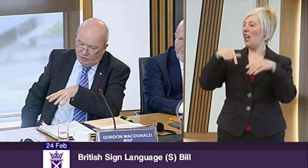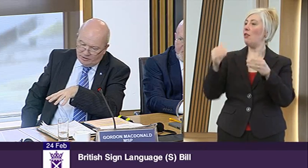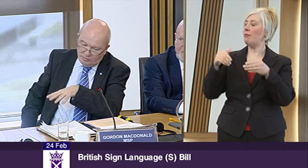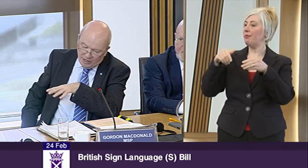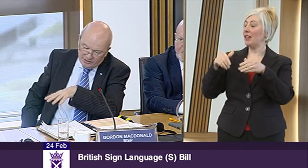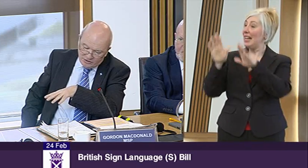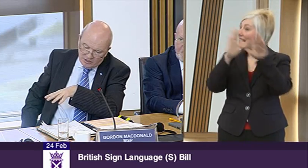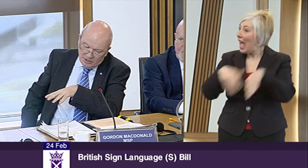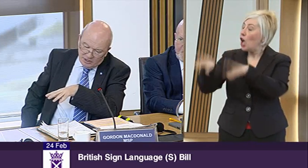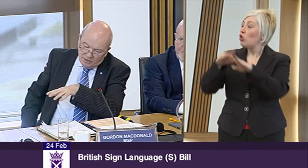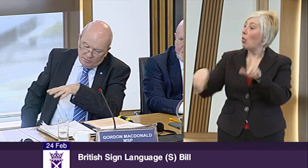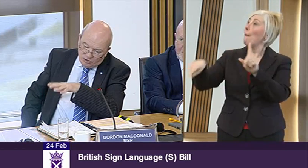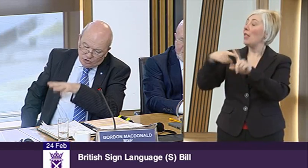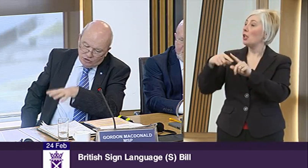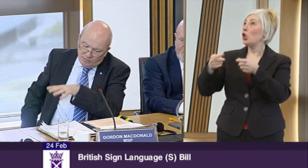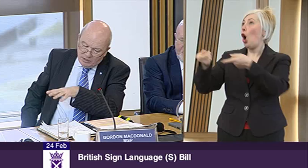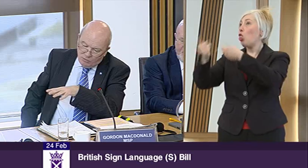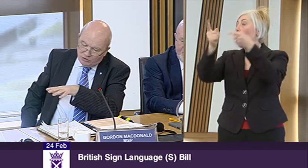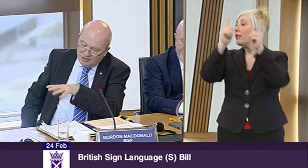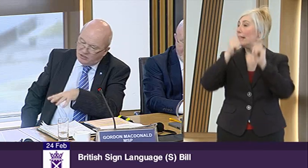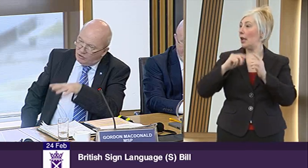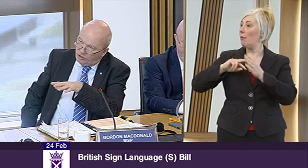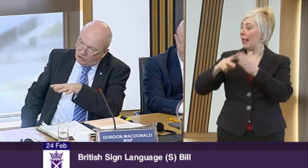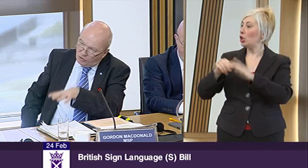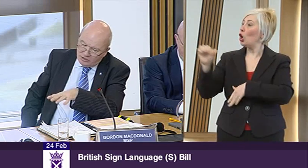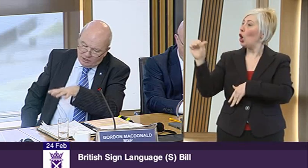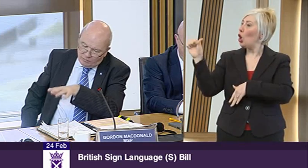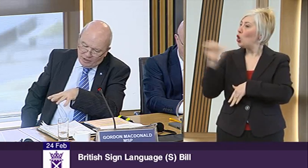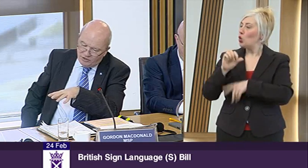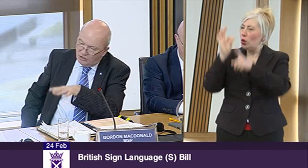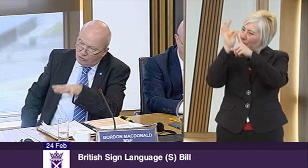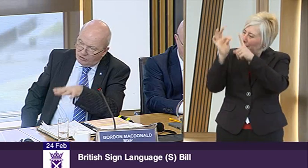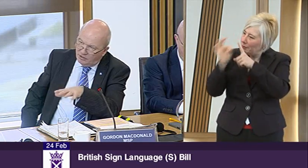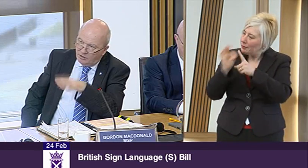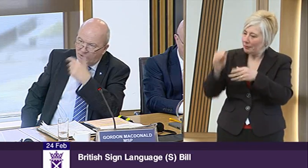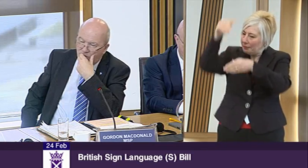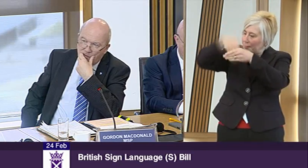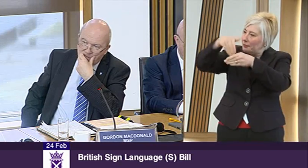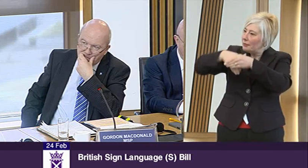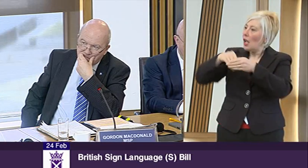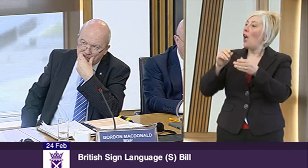national and local authority plans. Should more detail on the content of plans be included